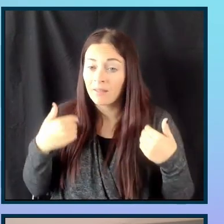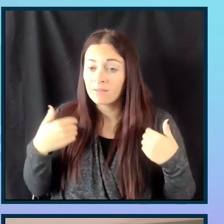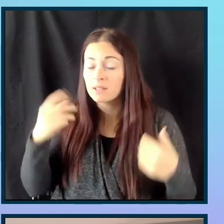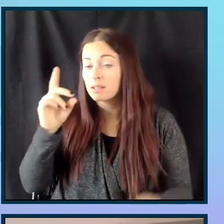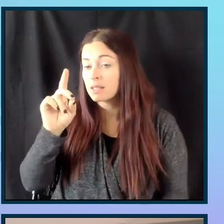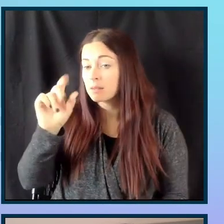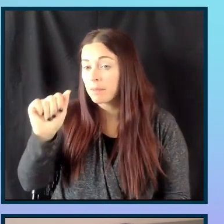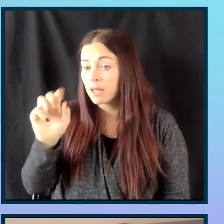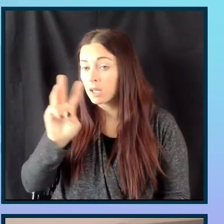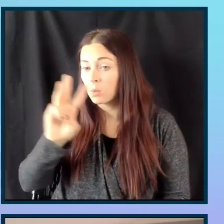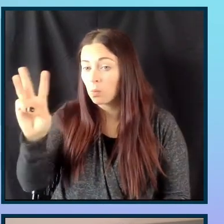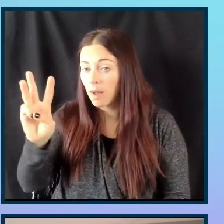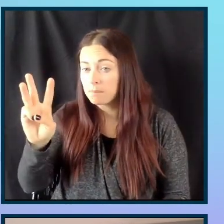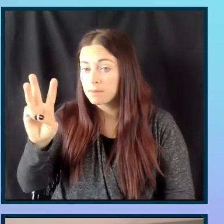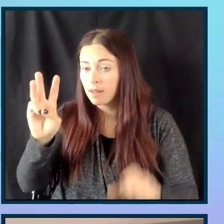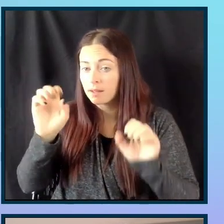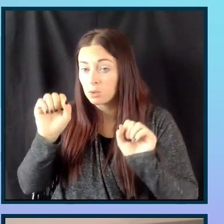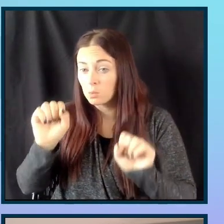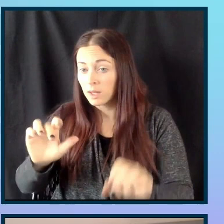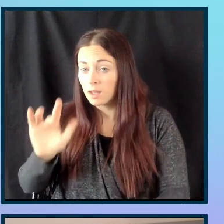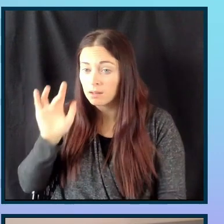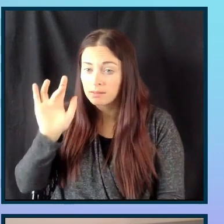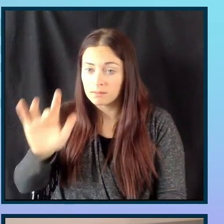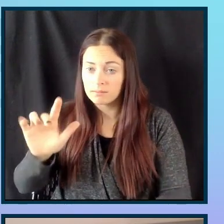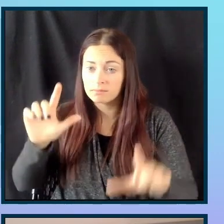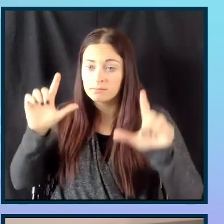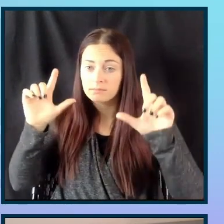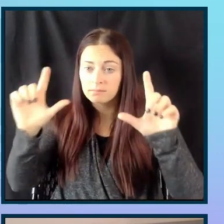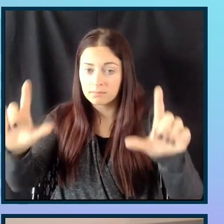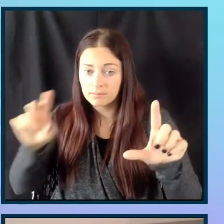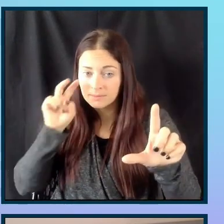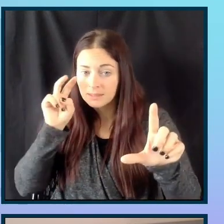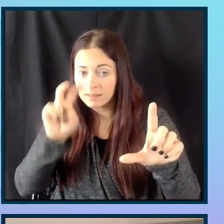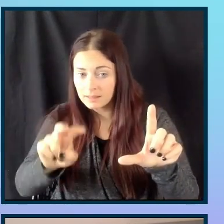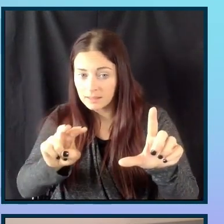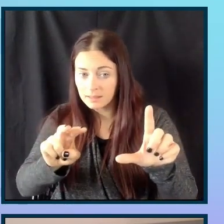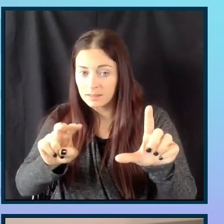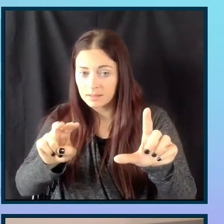if put up a page on EDF-FEPH.org/Ukraine.